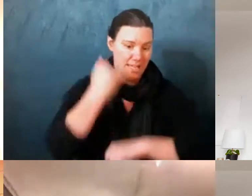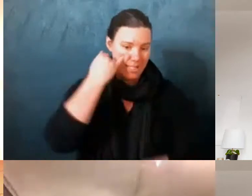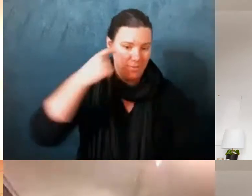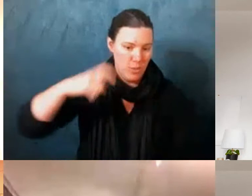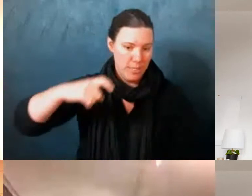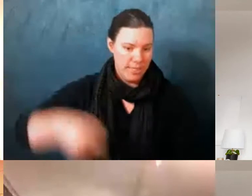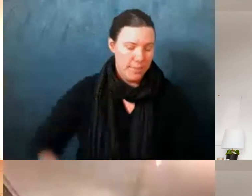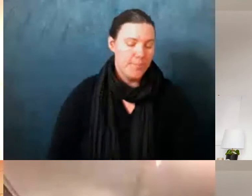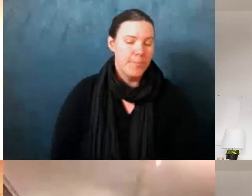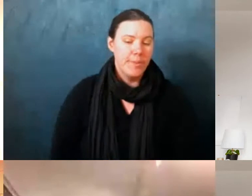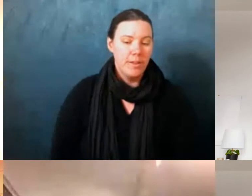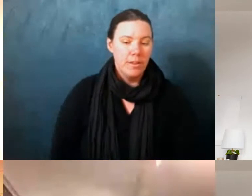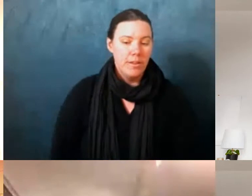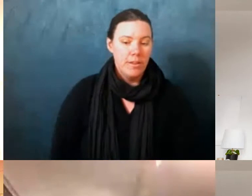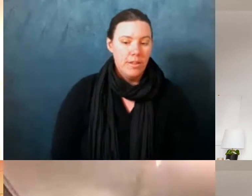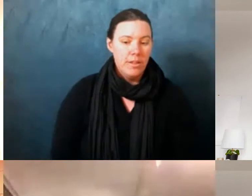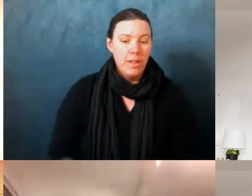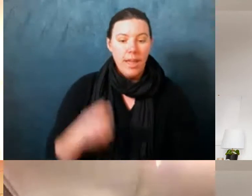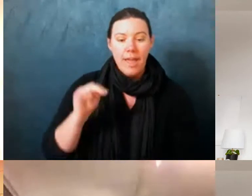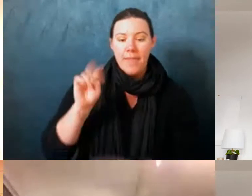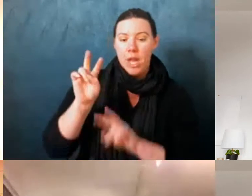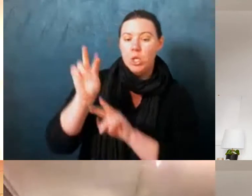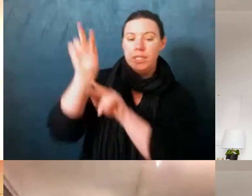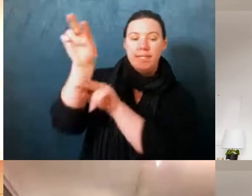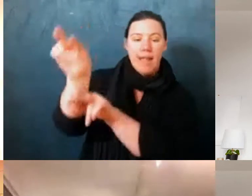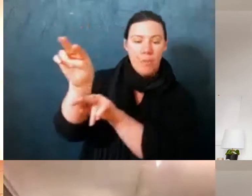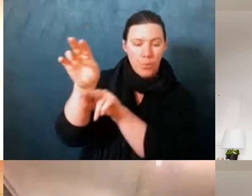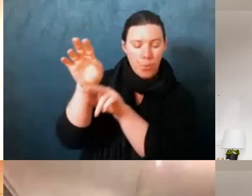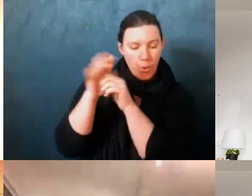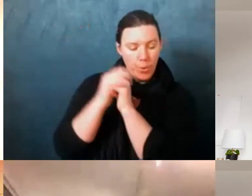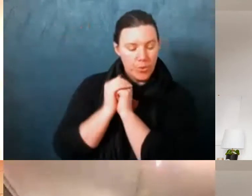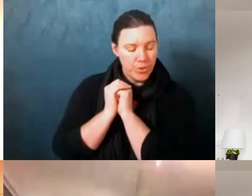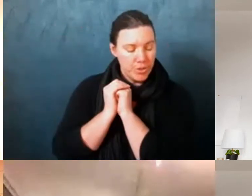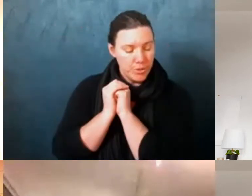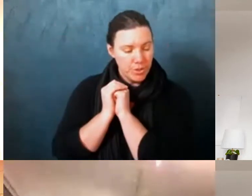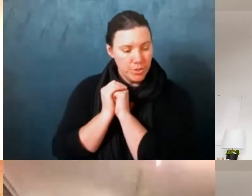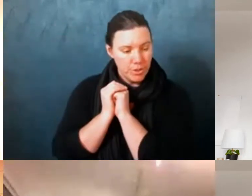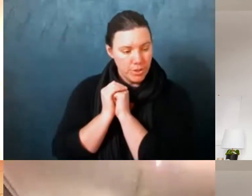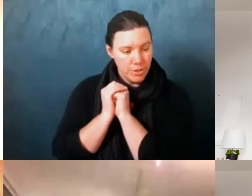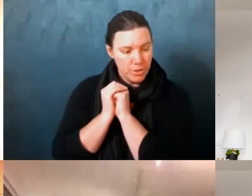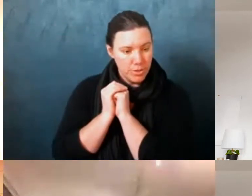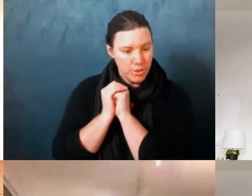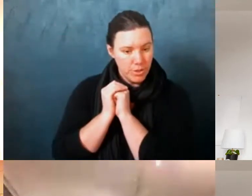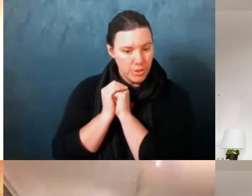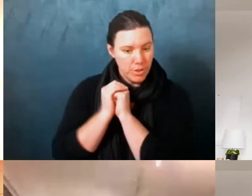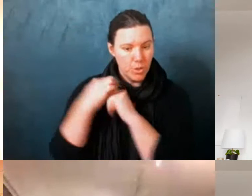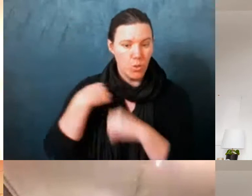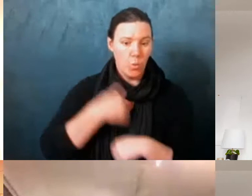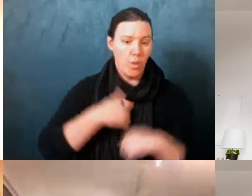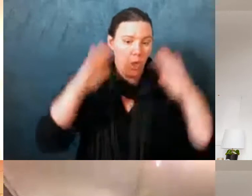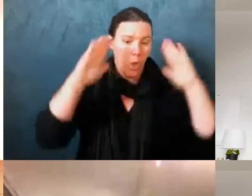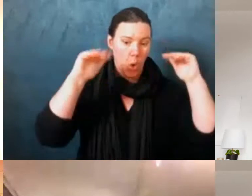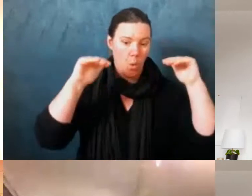And then looking down the road a little bit further, we hope to file our Notice of Proposed Rulemaking,